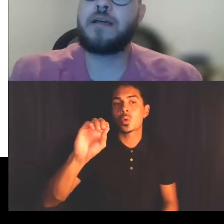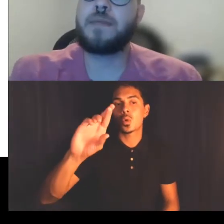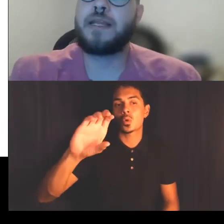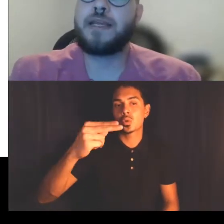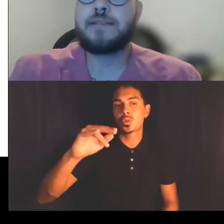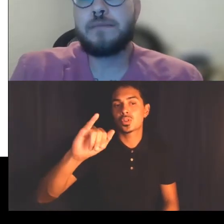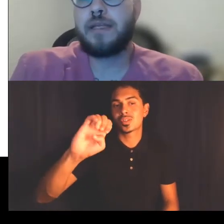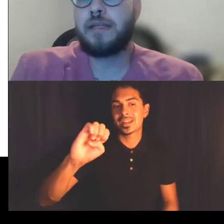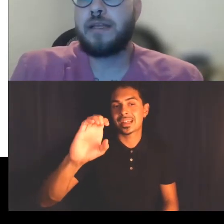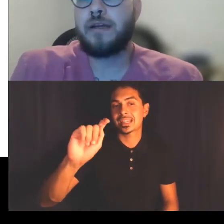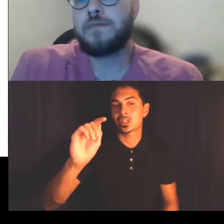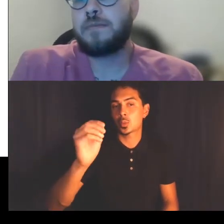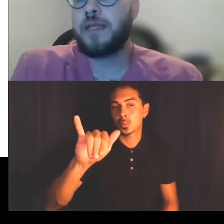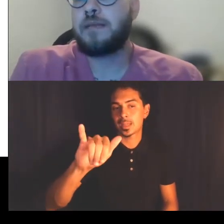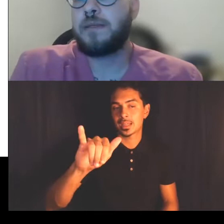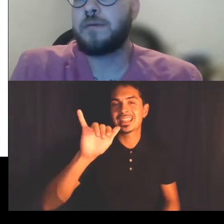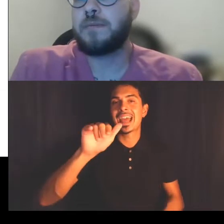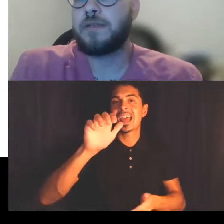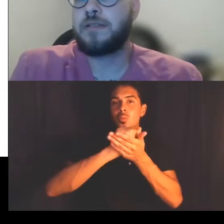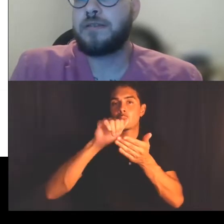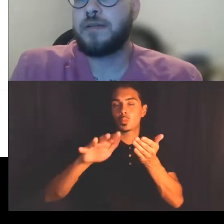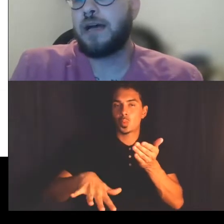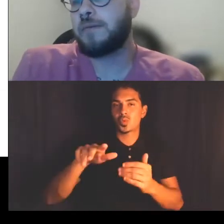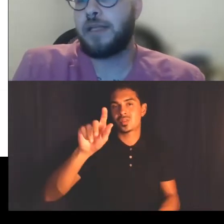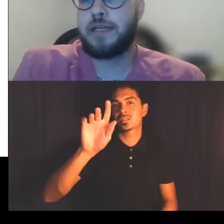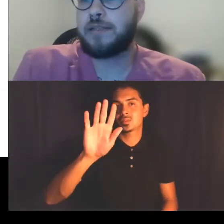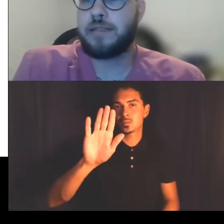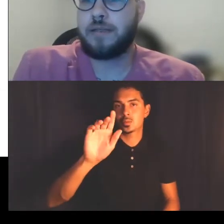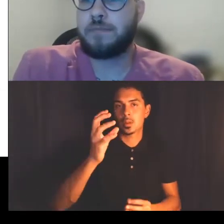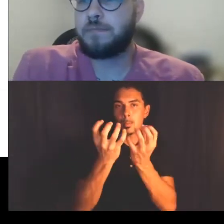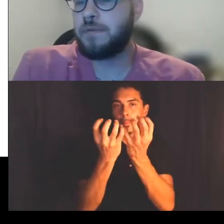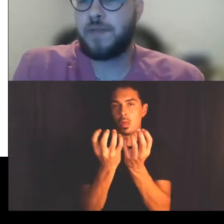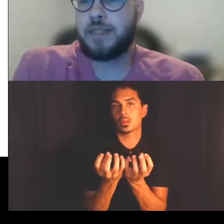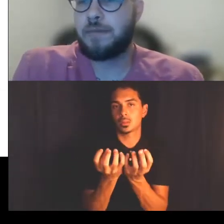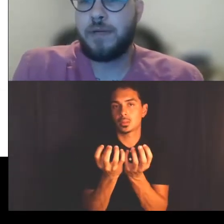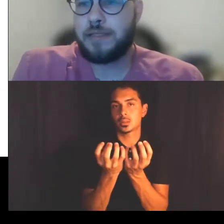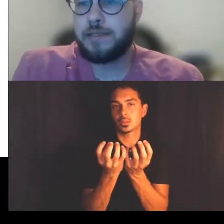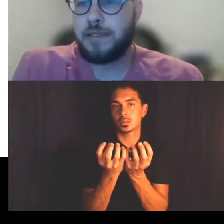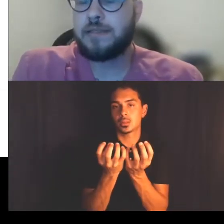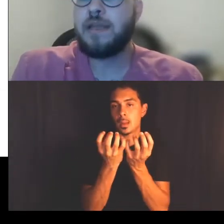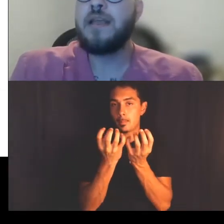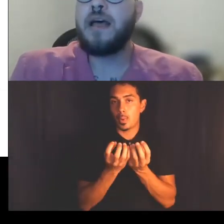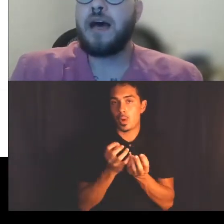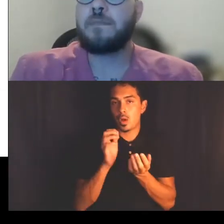and that's something that often many people pursue not related to preventing pregnancies,